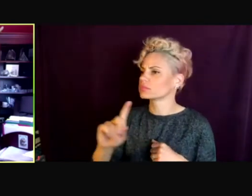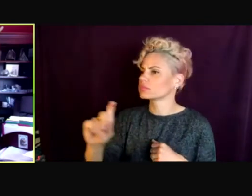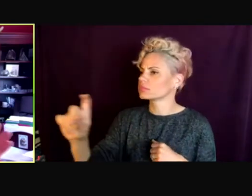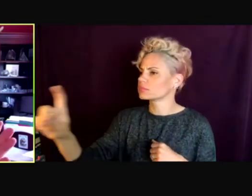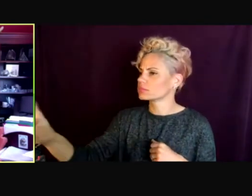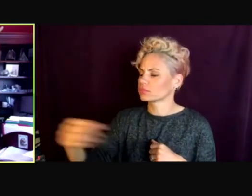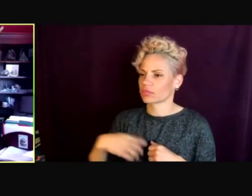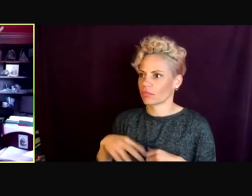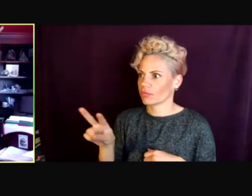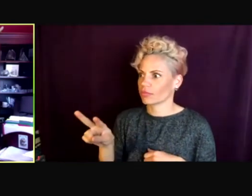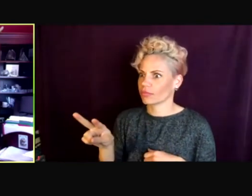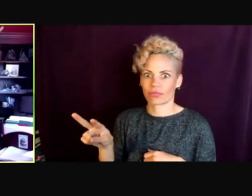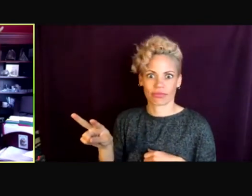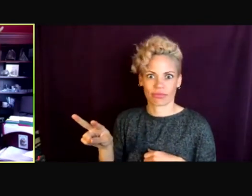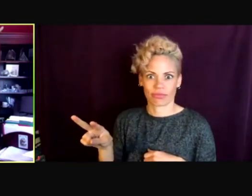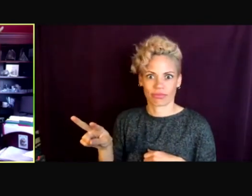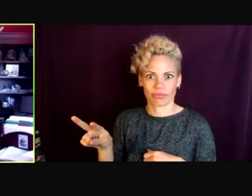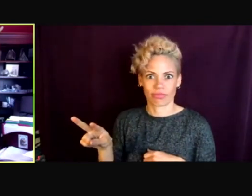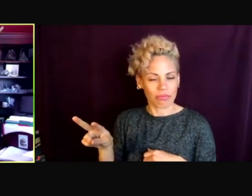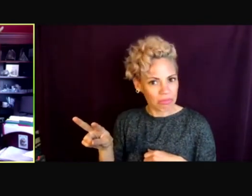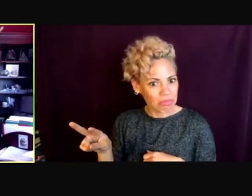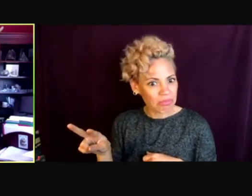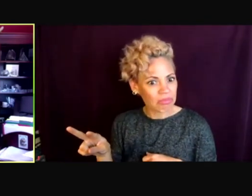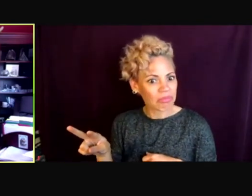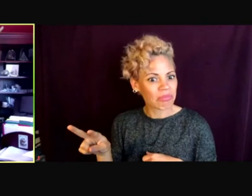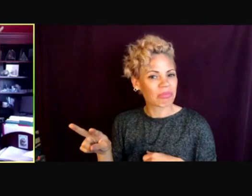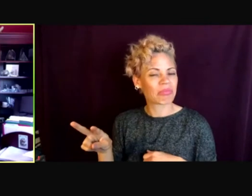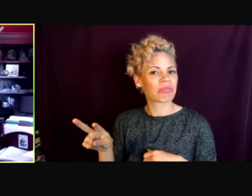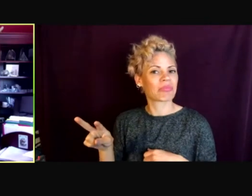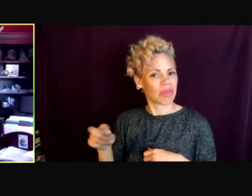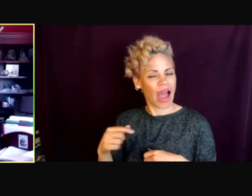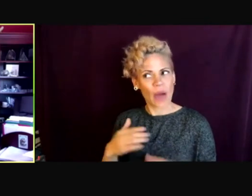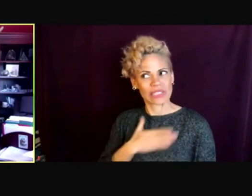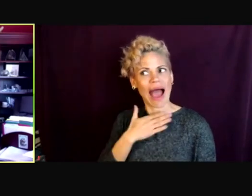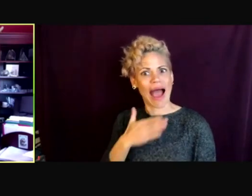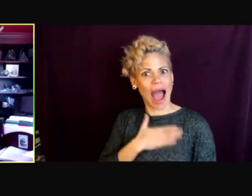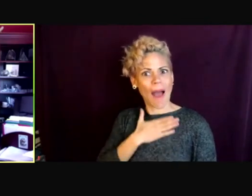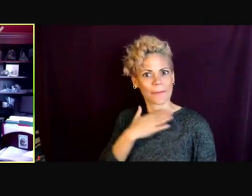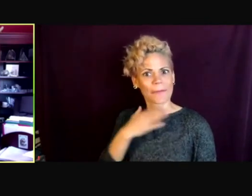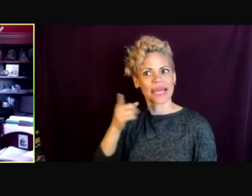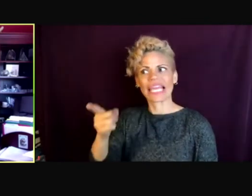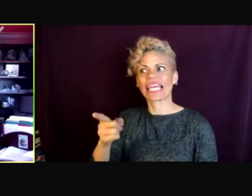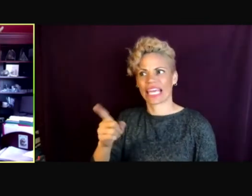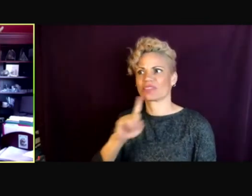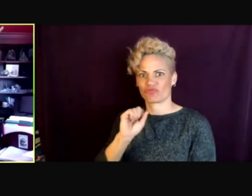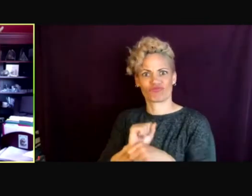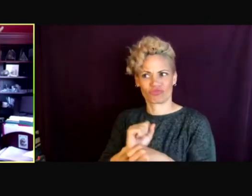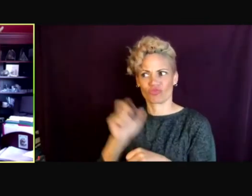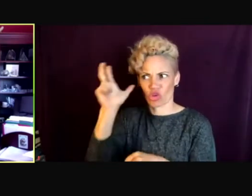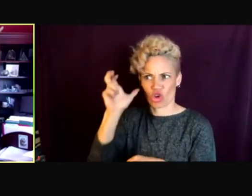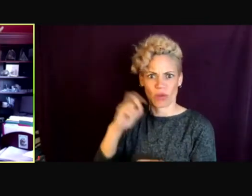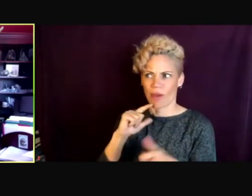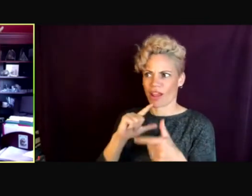I was pleased that he said that he'd heard my comment, but I was concerned that he hadn't blessed me.